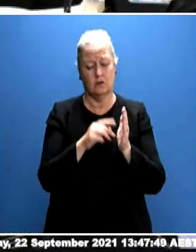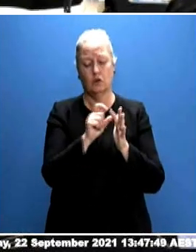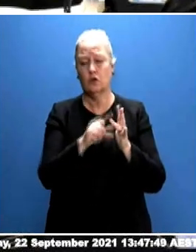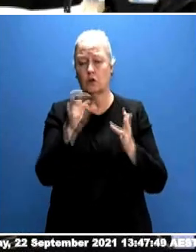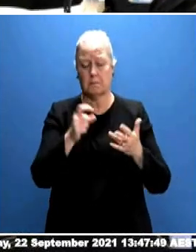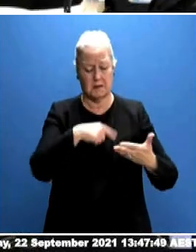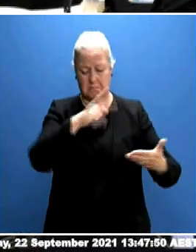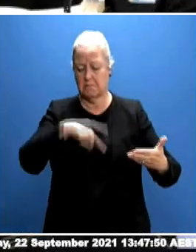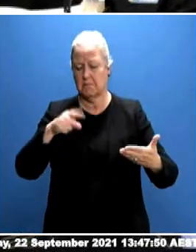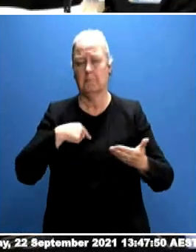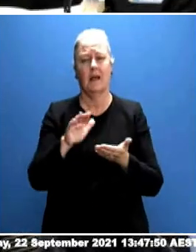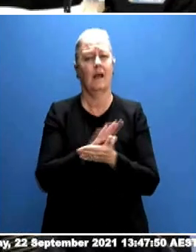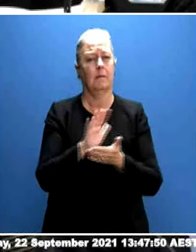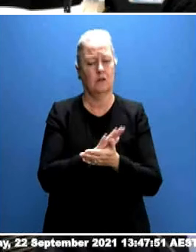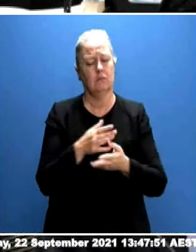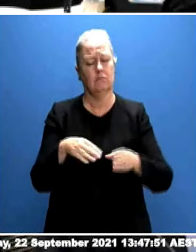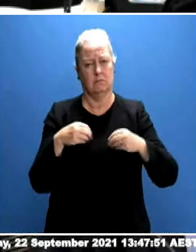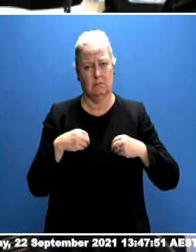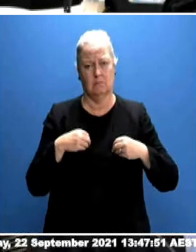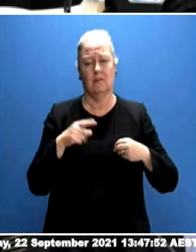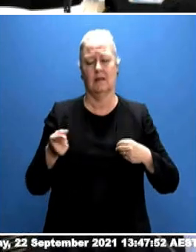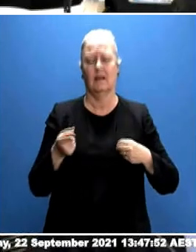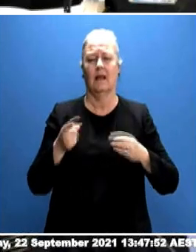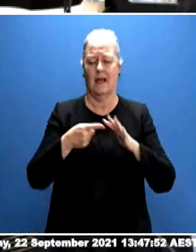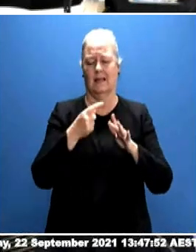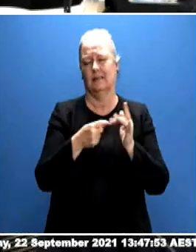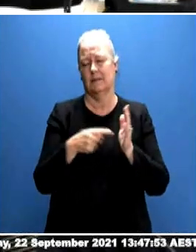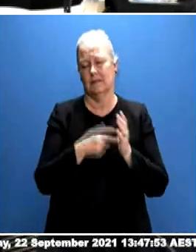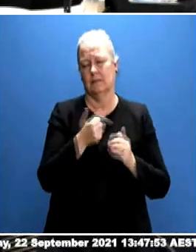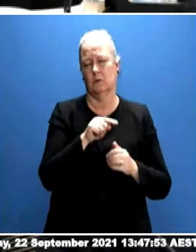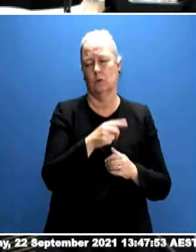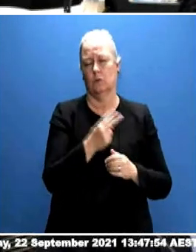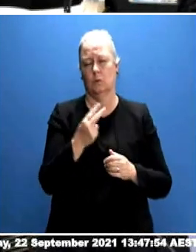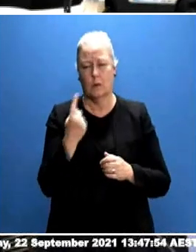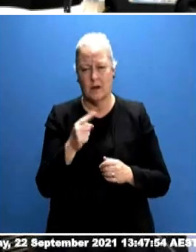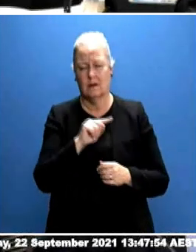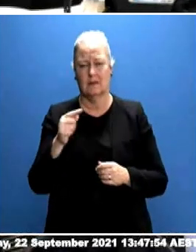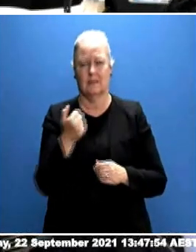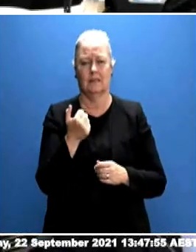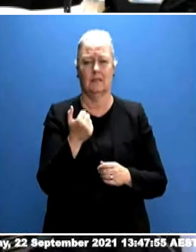the markings of Exhibits 16.22.1 to 16.22.42. Yes.